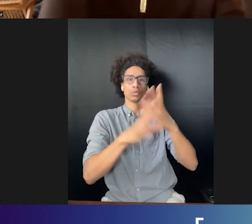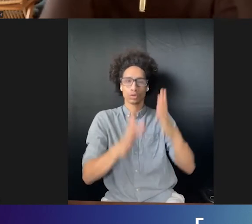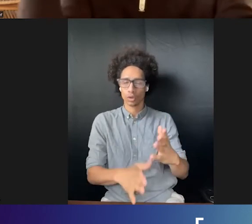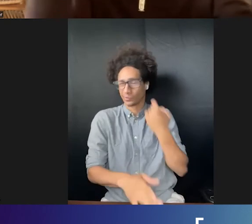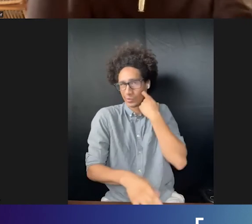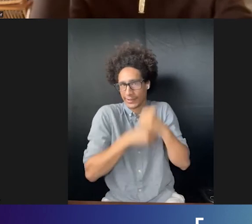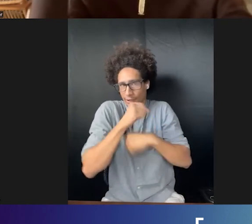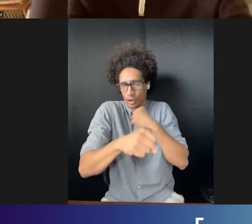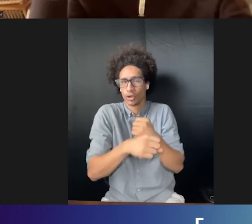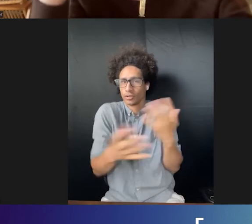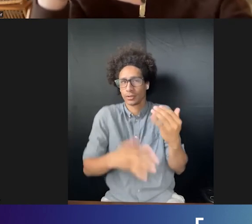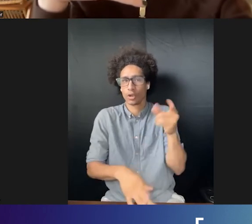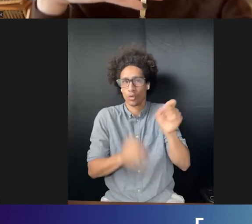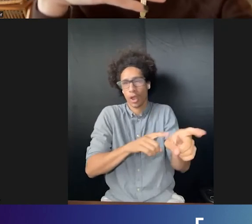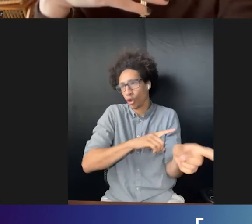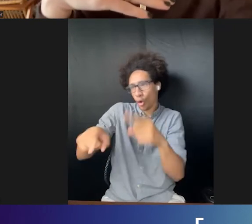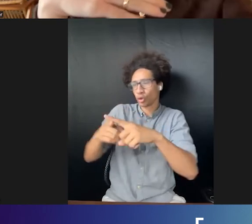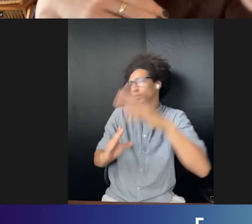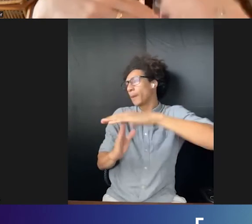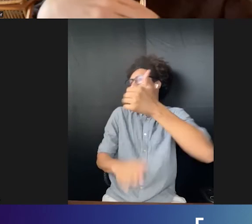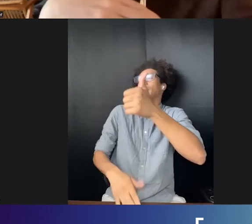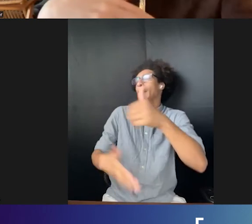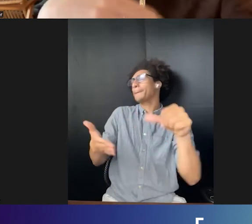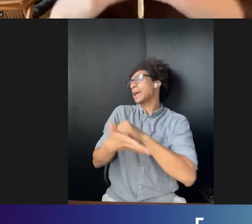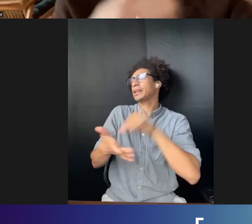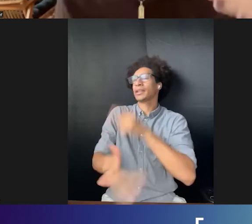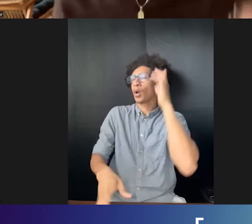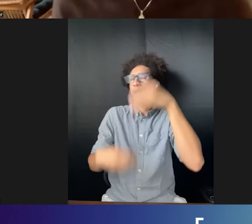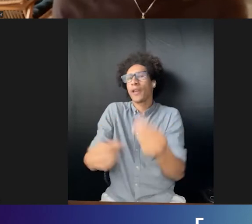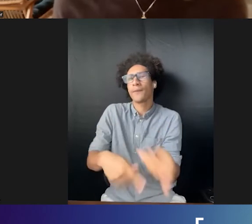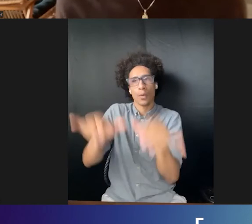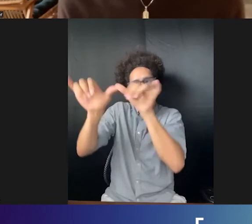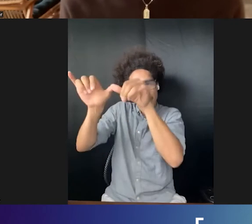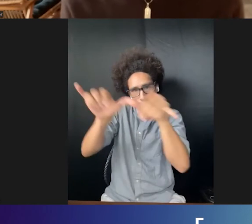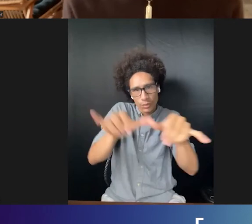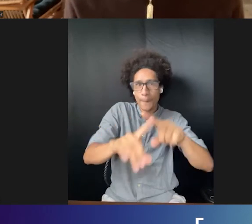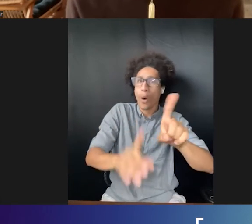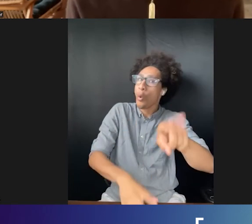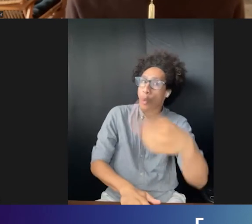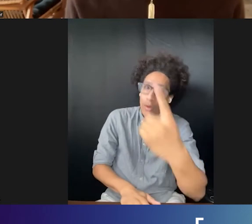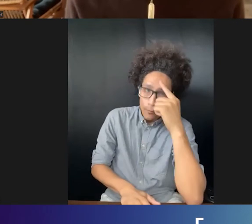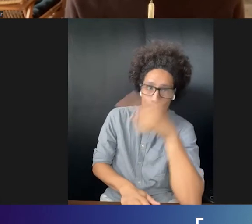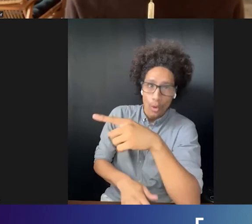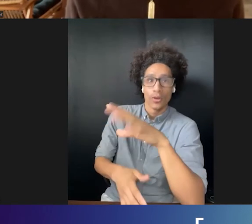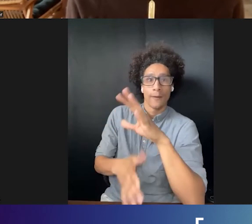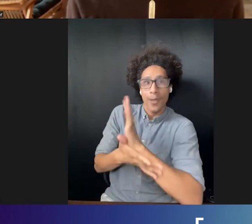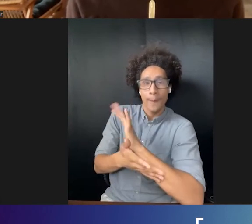you can go to the top ten page and they'll give you metrics but only for those films that are placing in the top ten of a specific country.